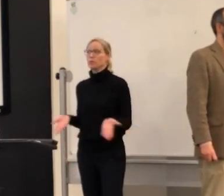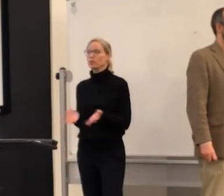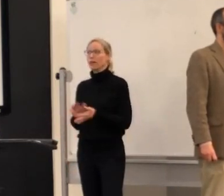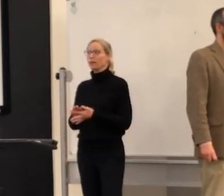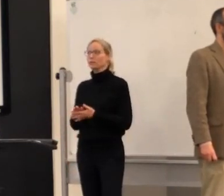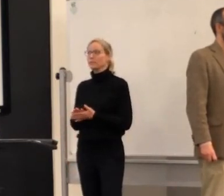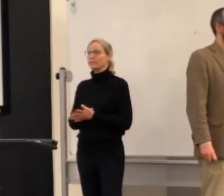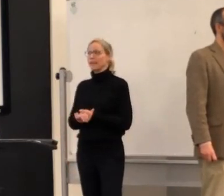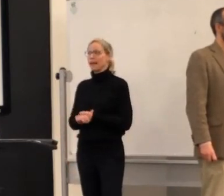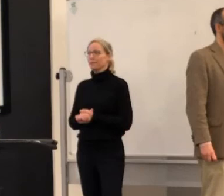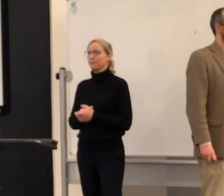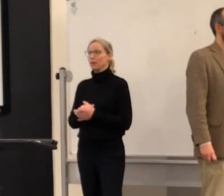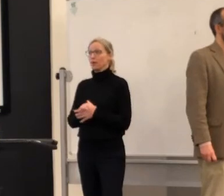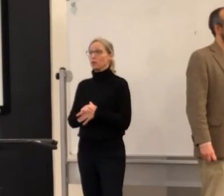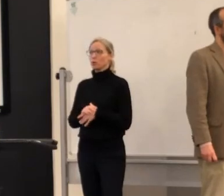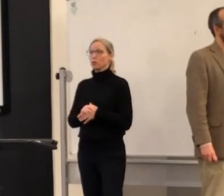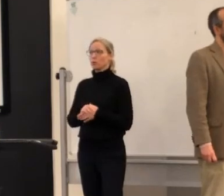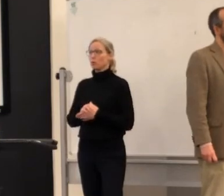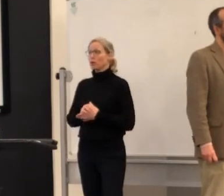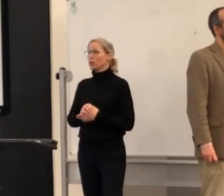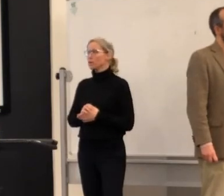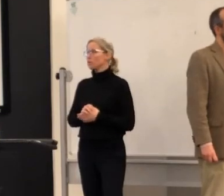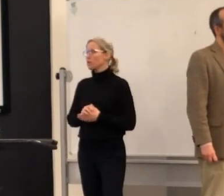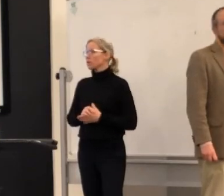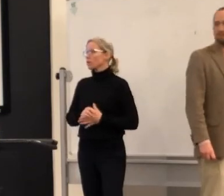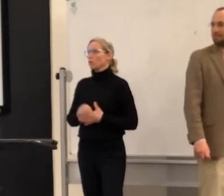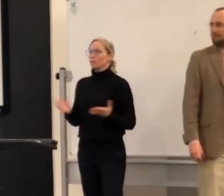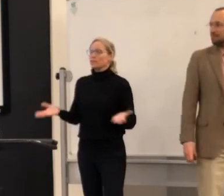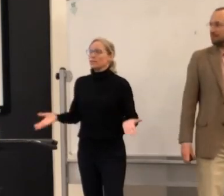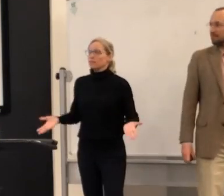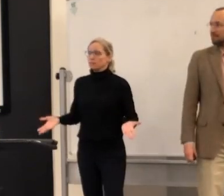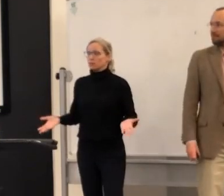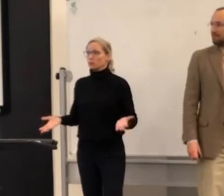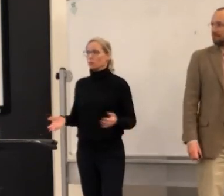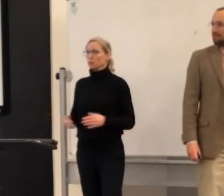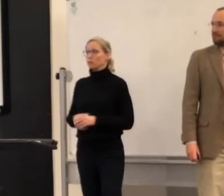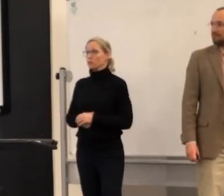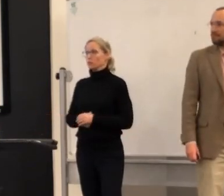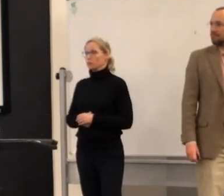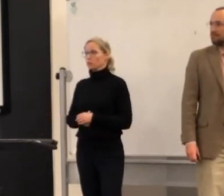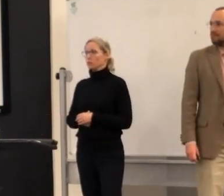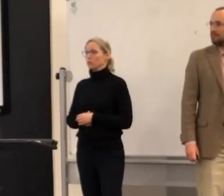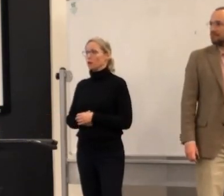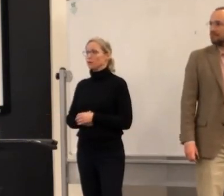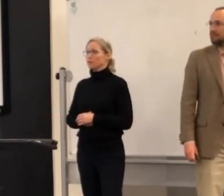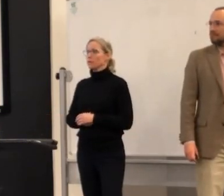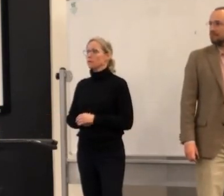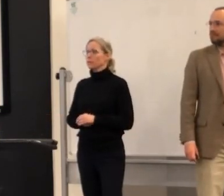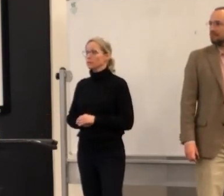but for faculty and staff or visiting fellows, or researchers who often come here.